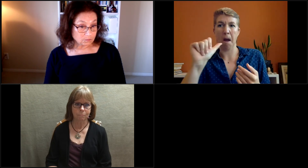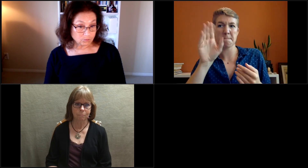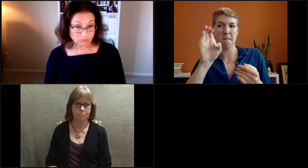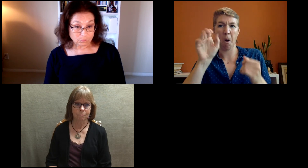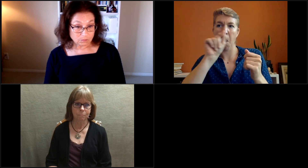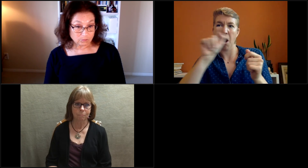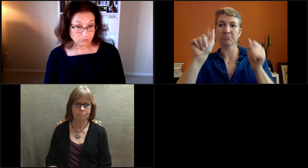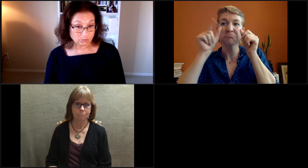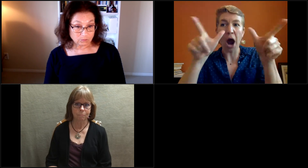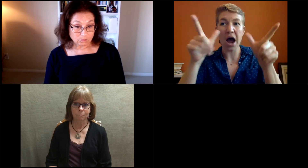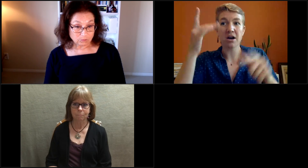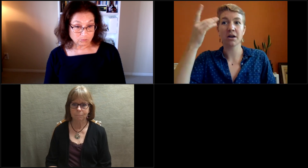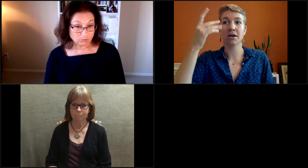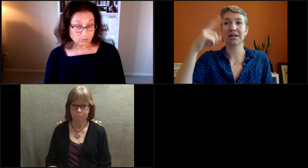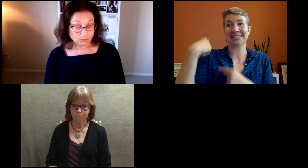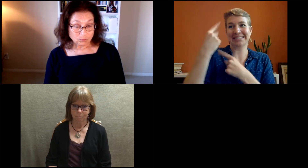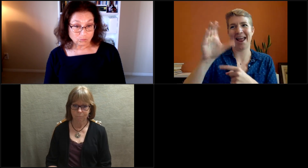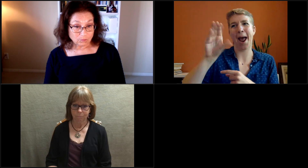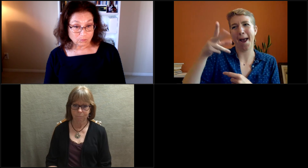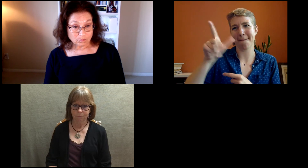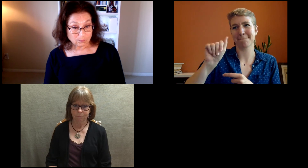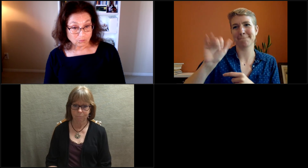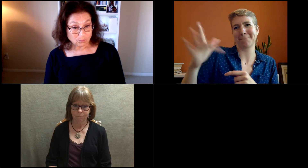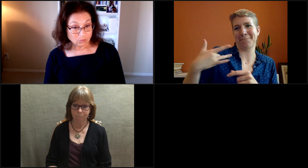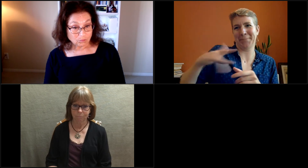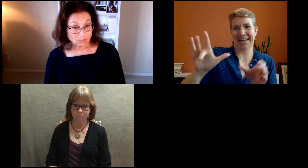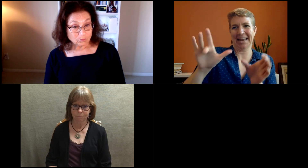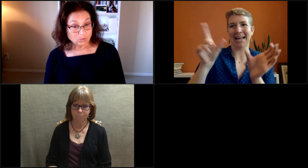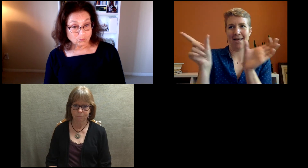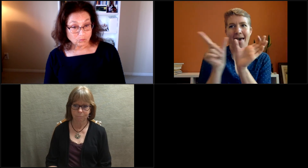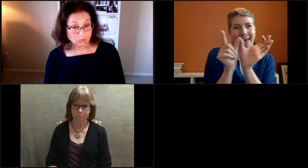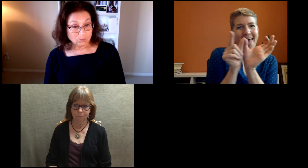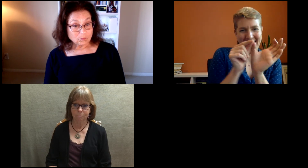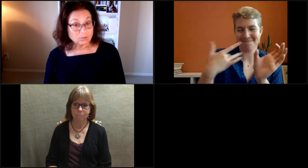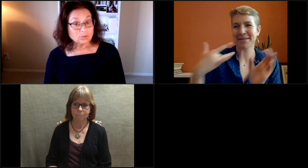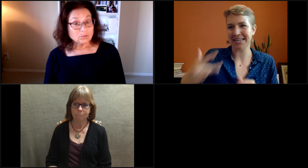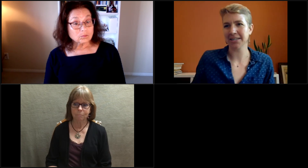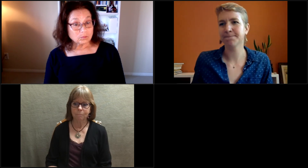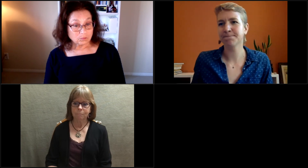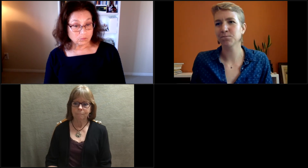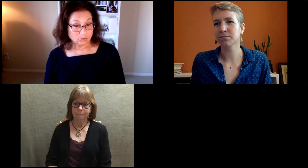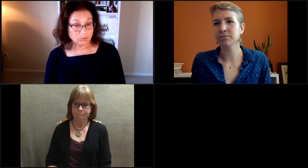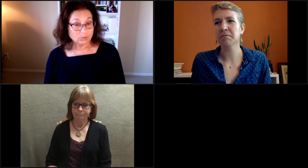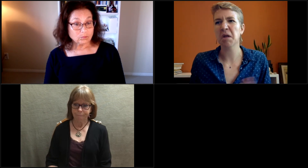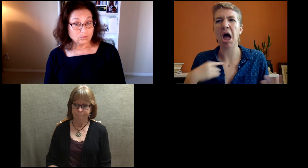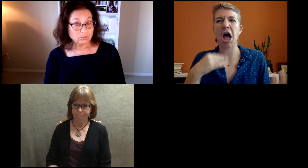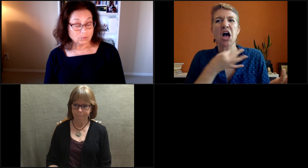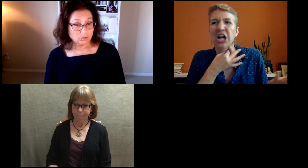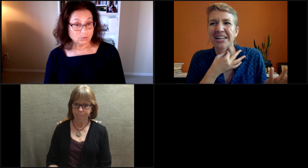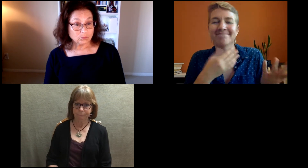If it did, we wouldn’t be at all surprised, since copulas tend to grammaticize in these ways over time.